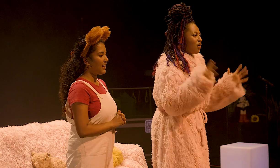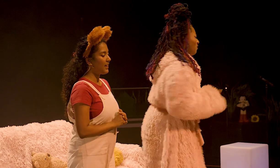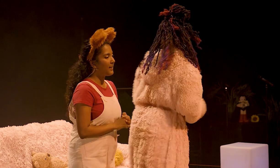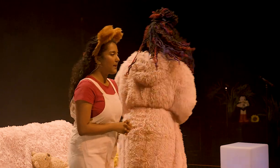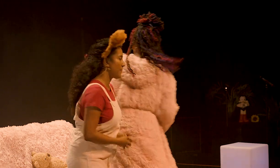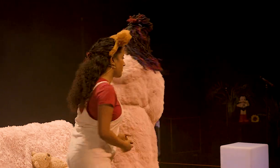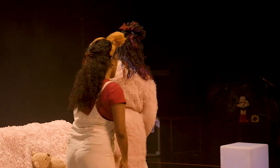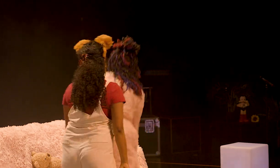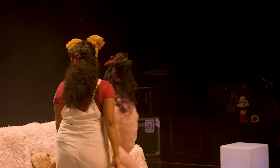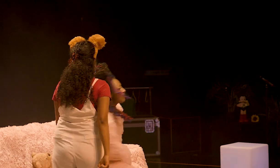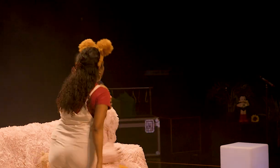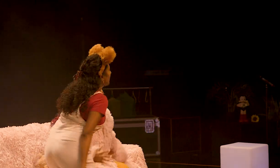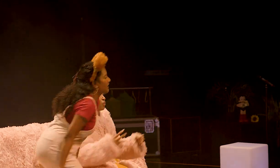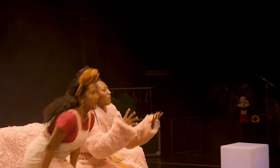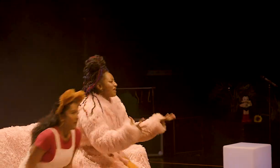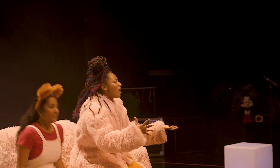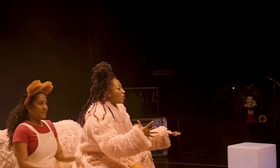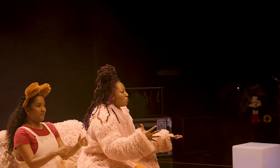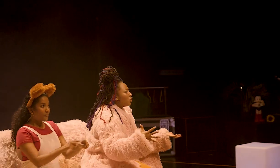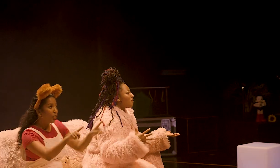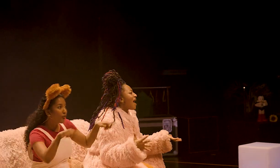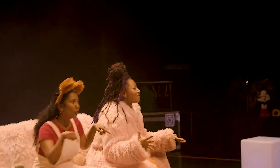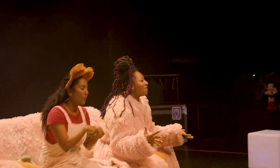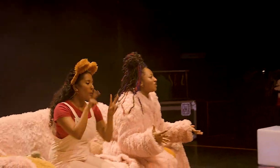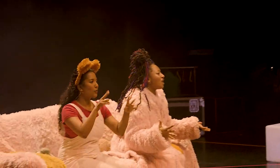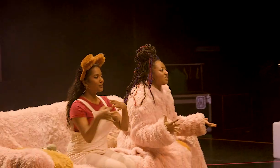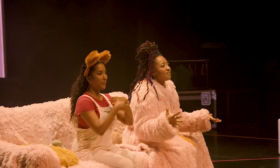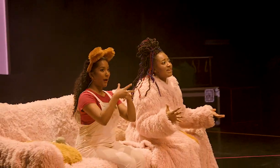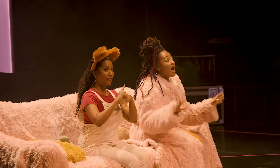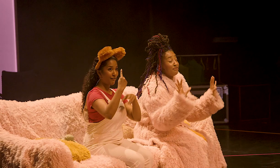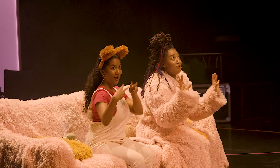Um... we was in our room watching Married at First Sight Slovenia - if you